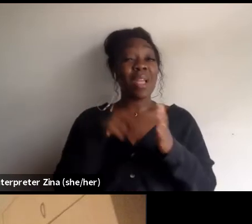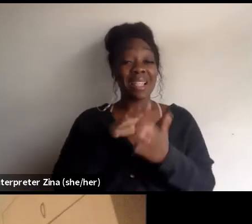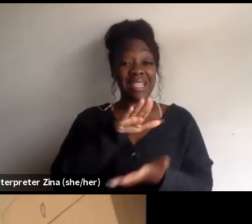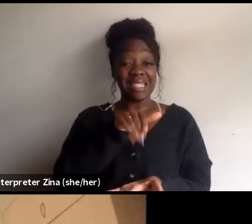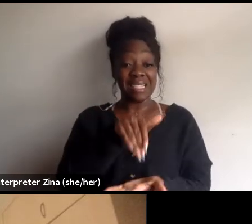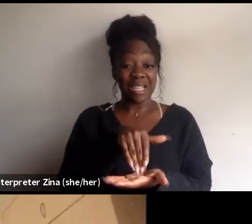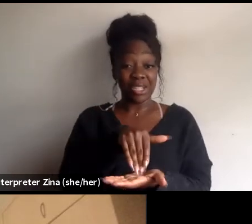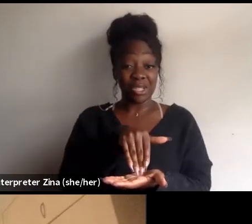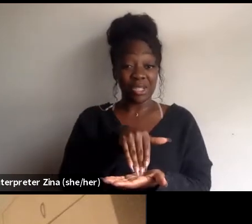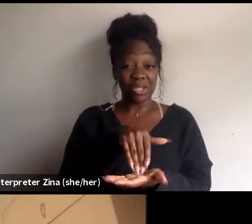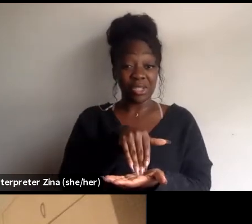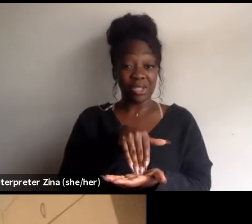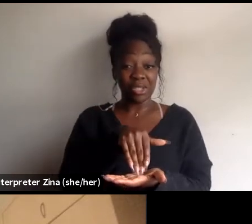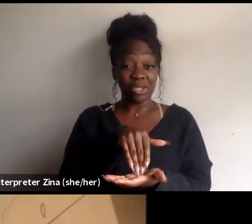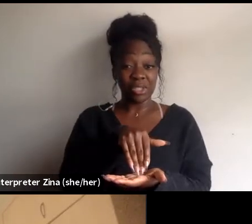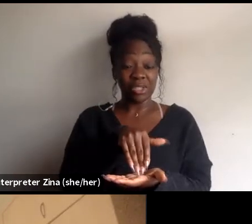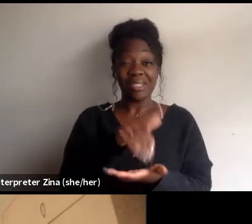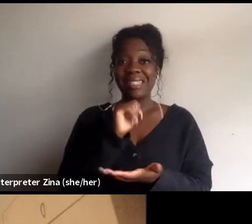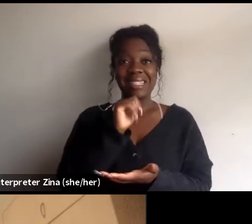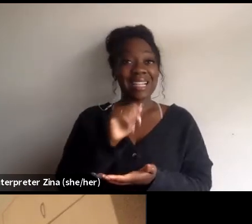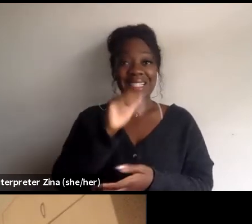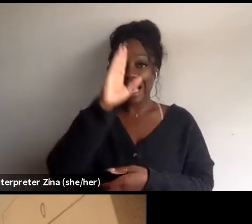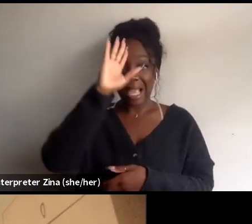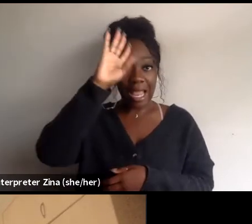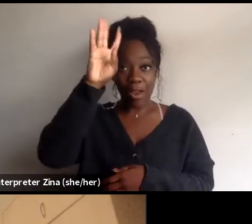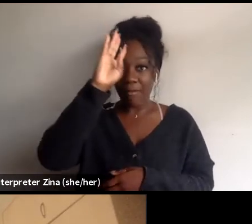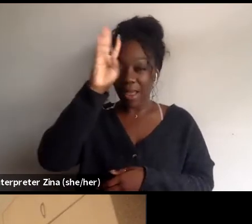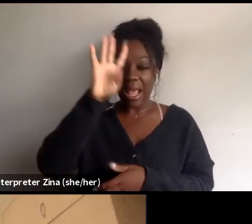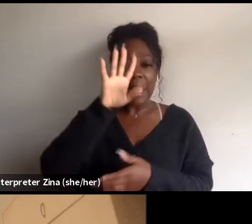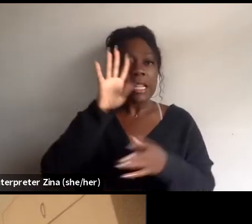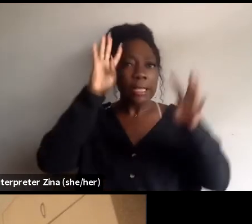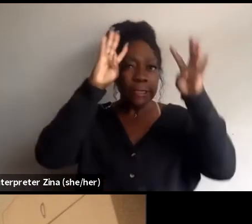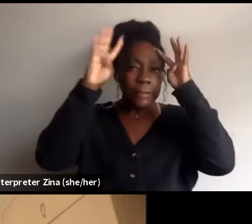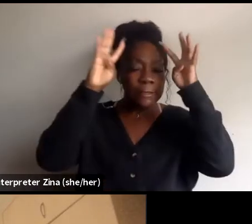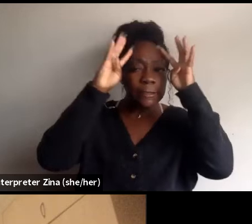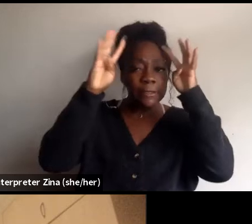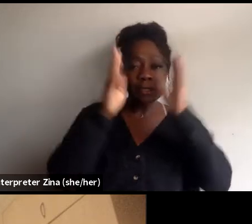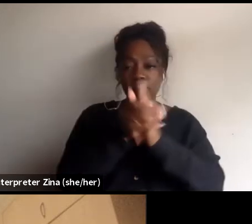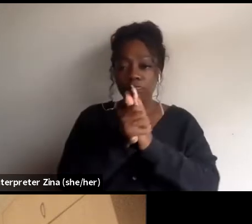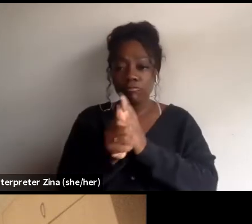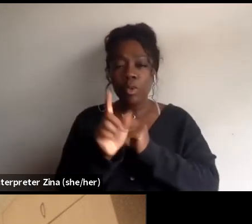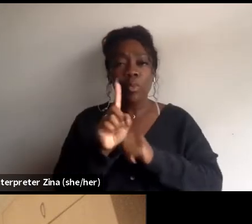Innovation always comes from the margins. What often happens is the center might take